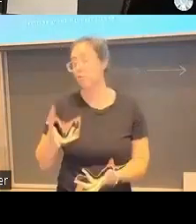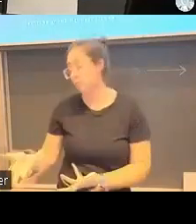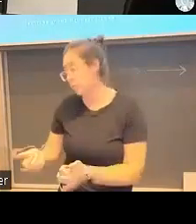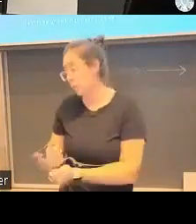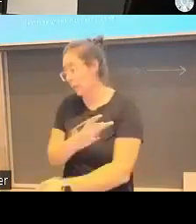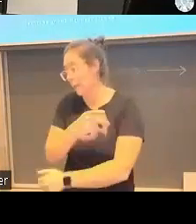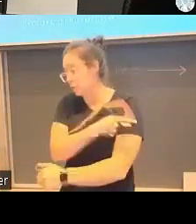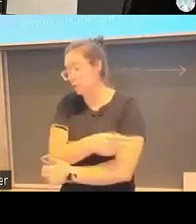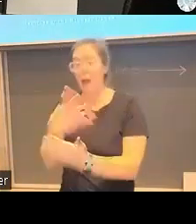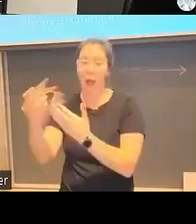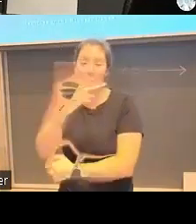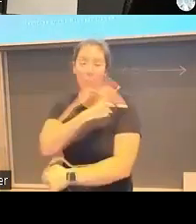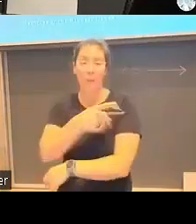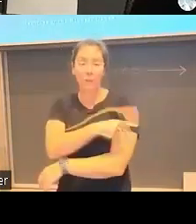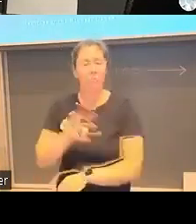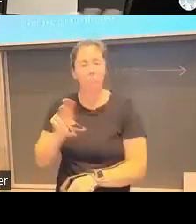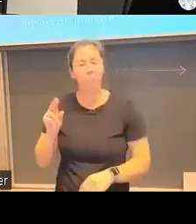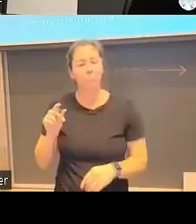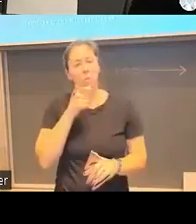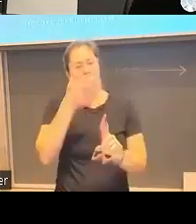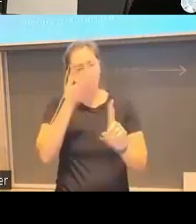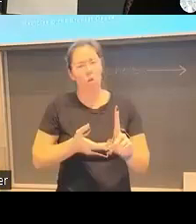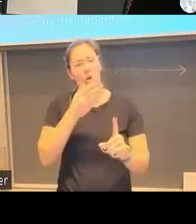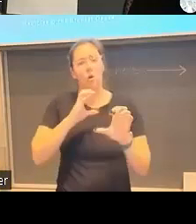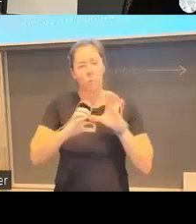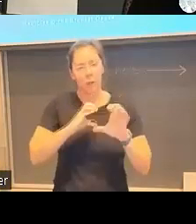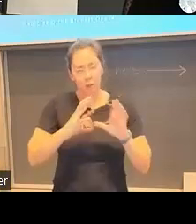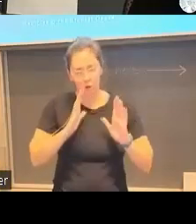outpatient interactions but it's really who they are as a communicator in other ways as well and so